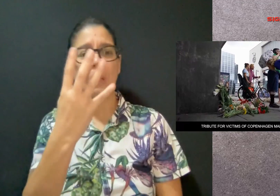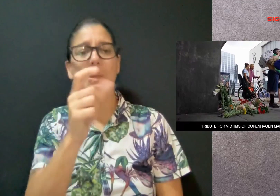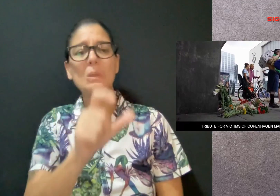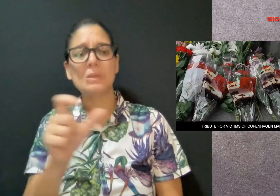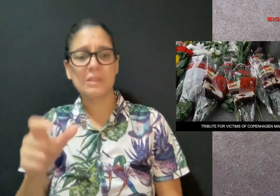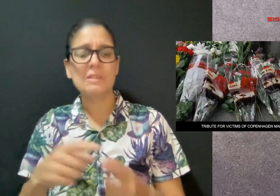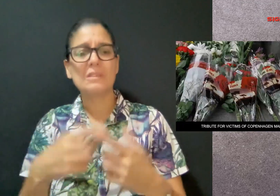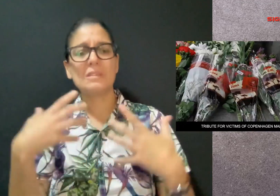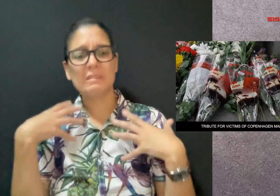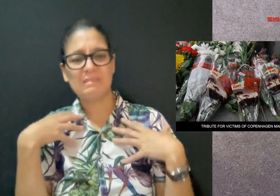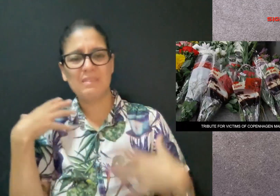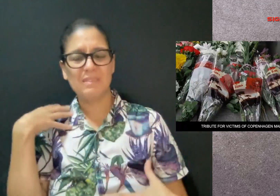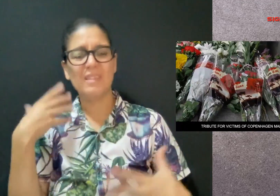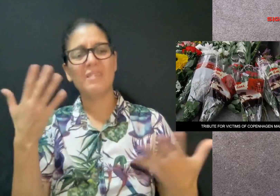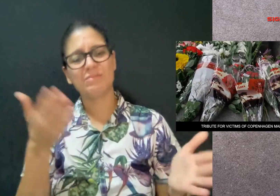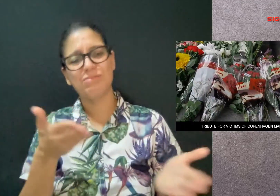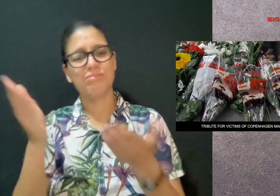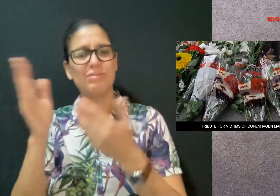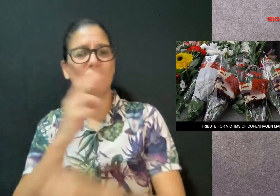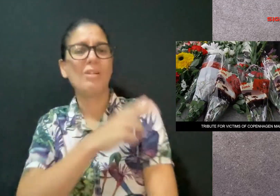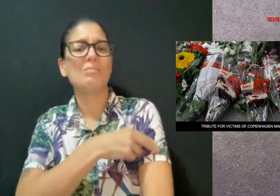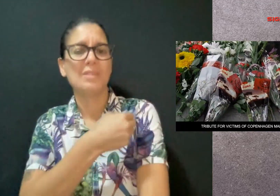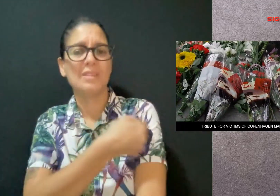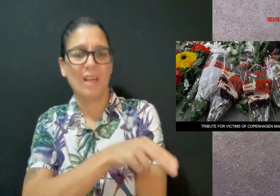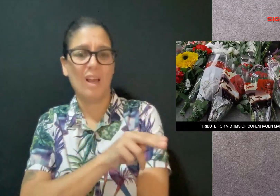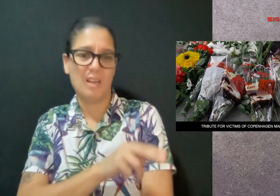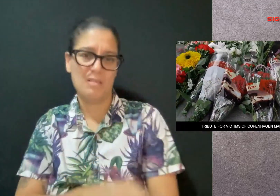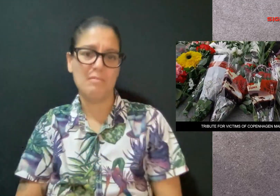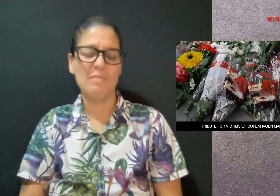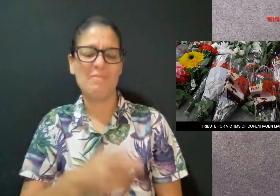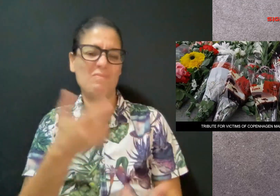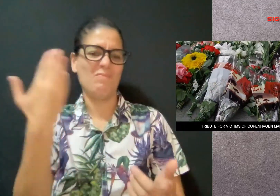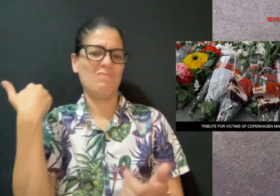and four others wounded in a deadly shooting last Sunday